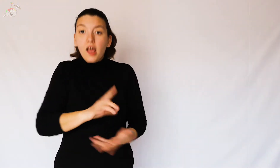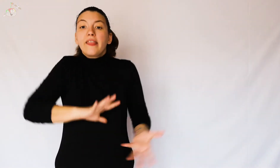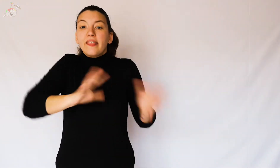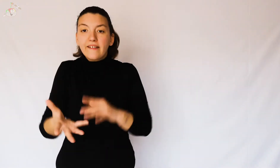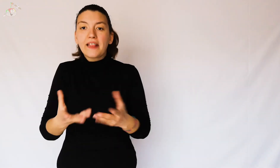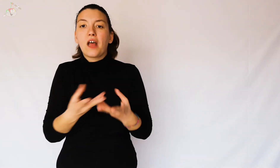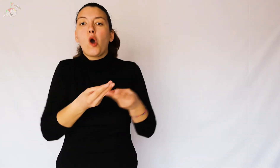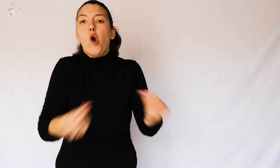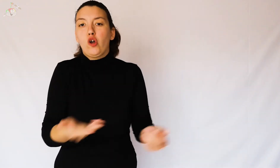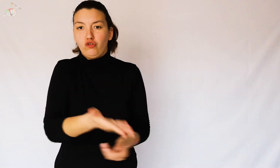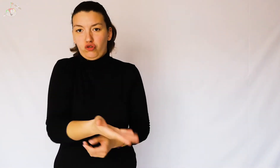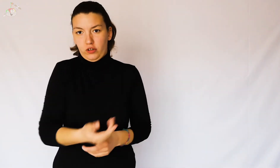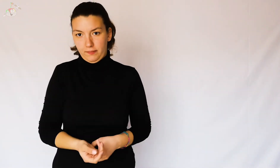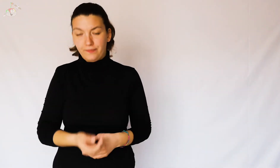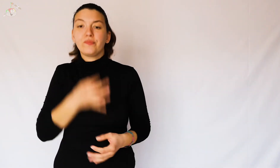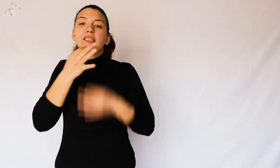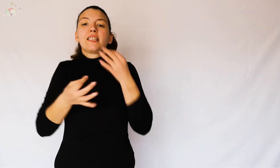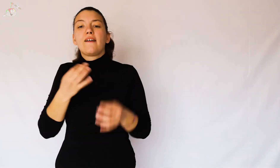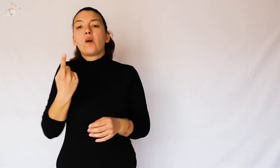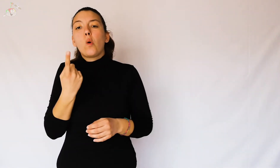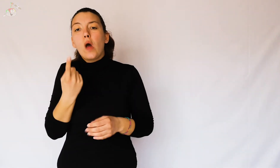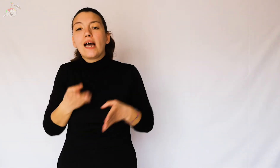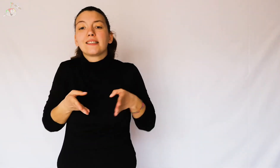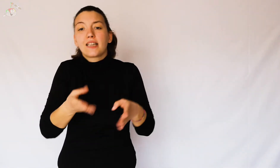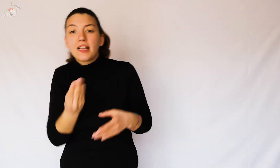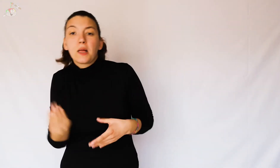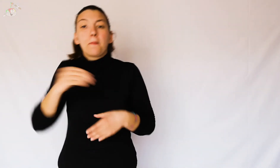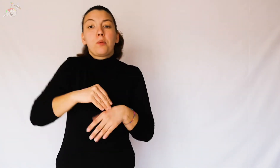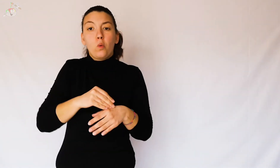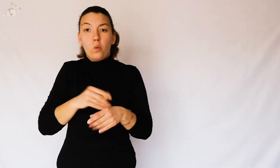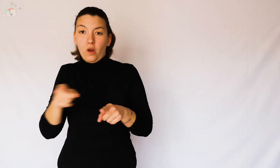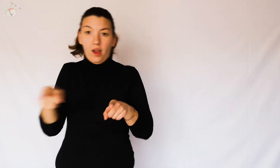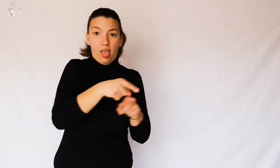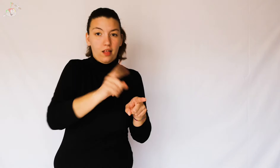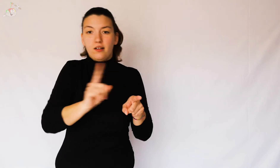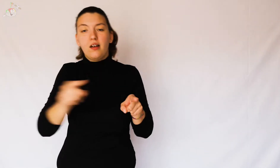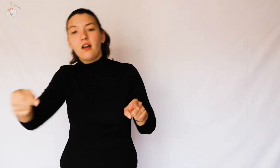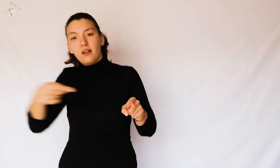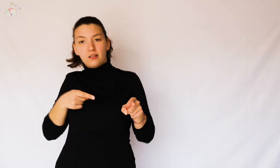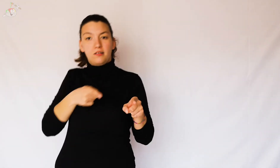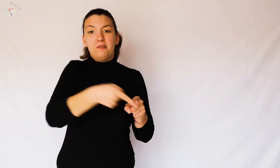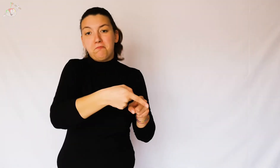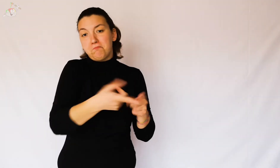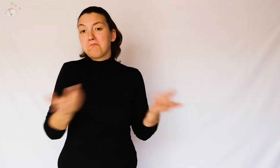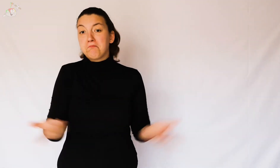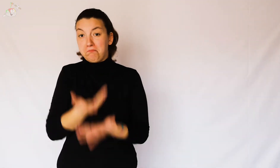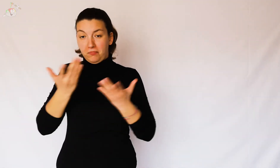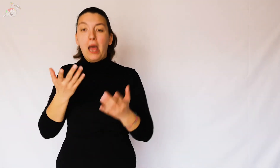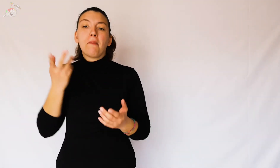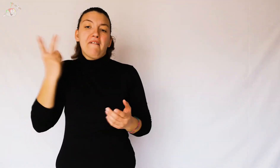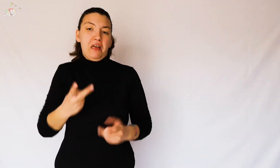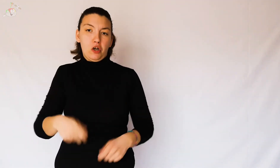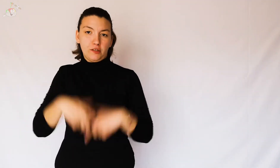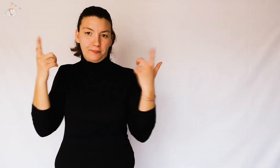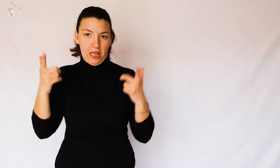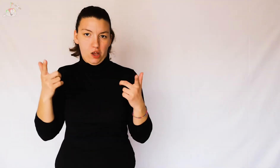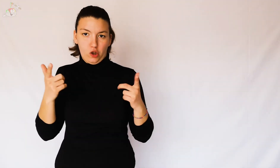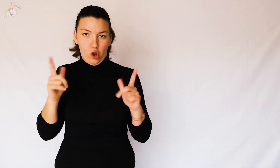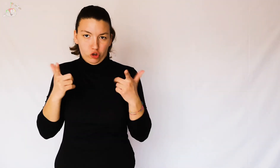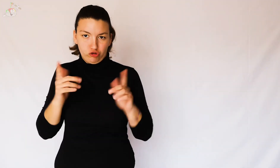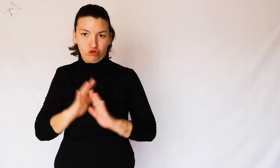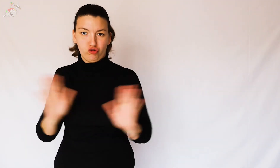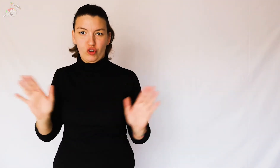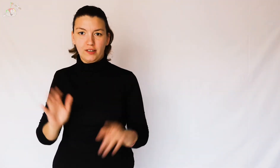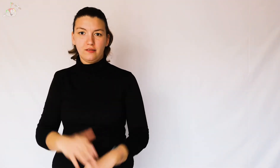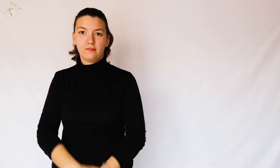become fertilizer. It means that an extra medium is used, but there is no waste.